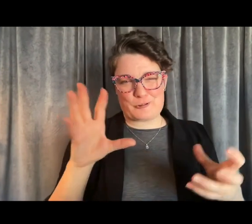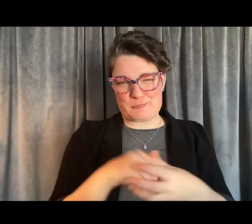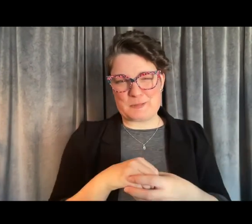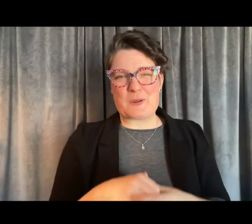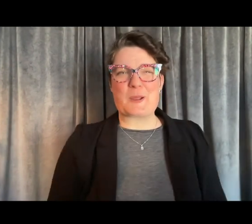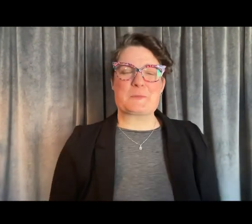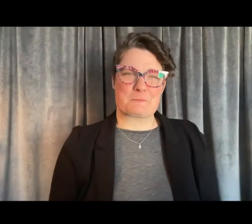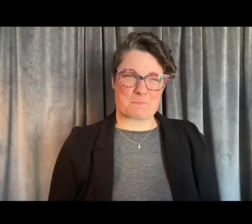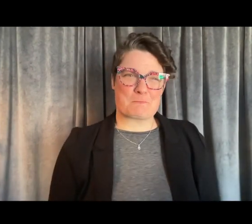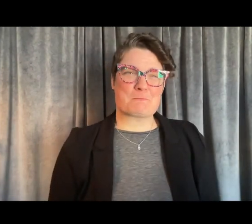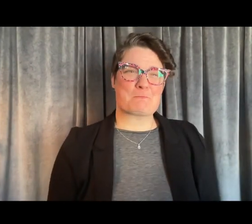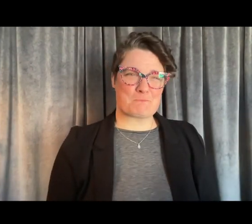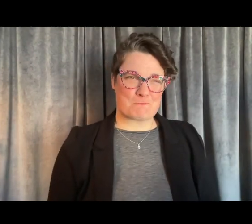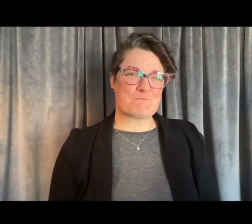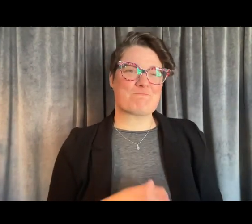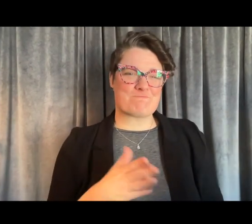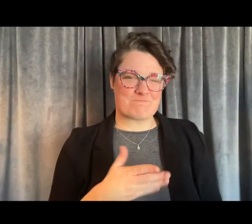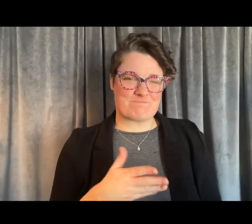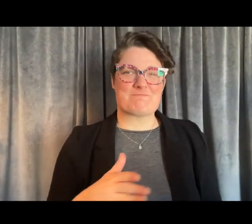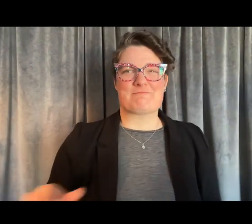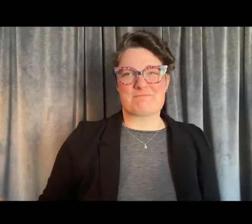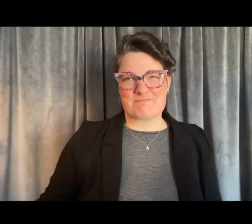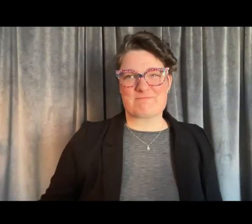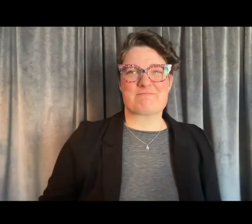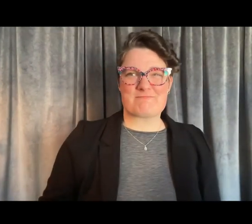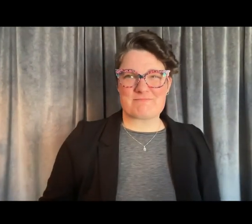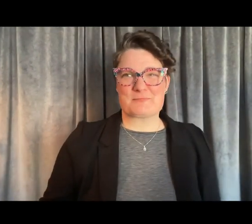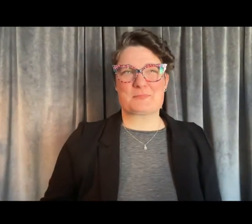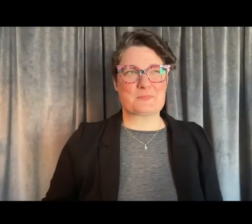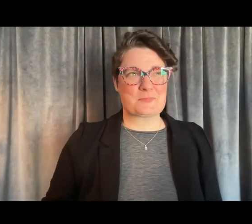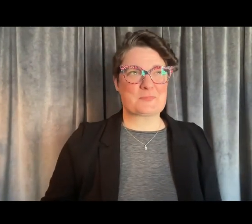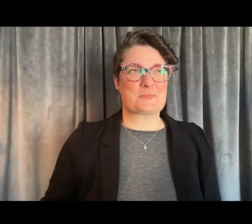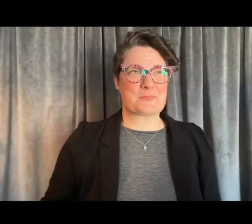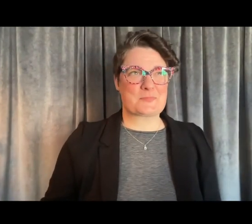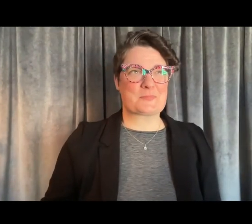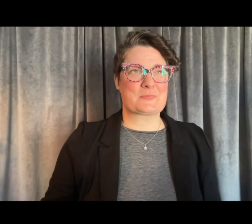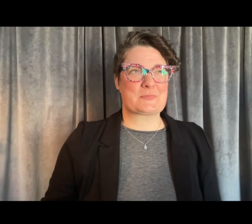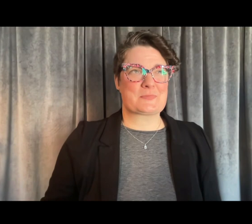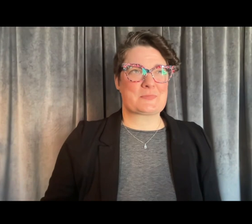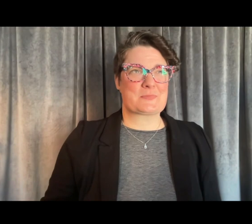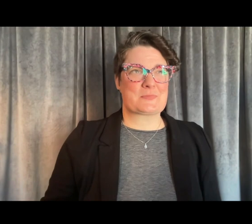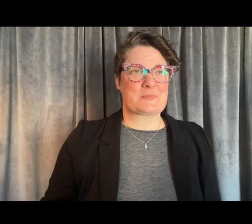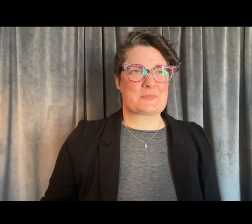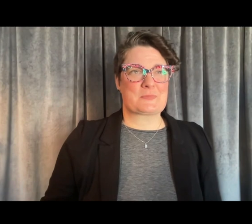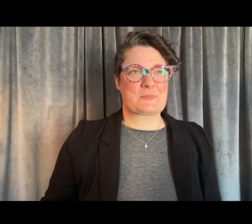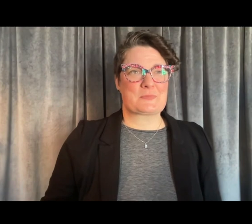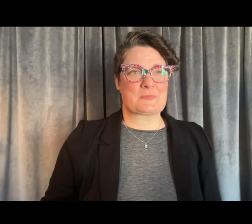Dream it alive. Dreamin' the world to come.